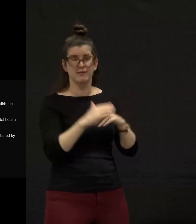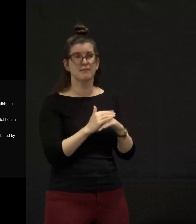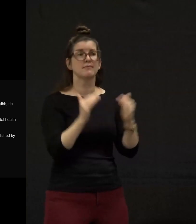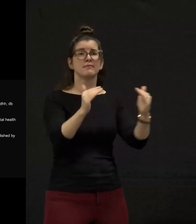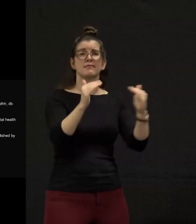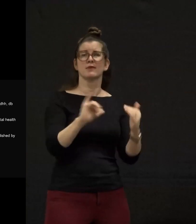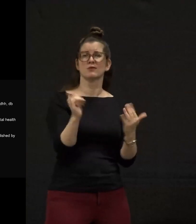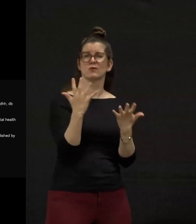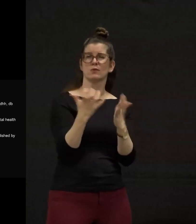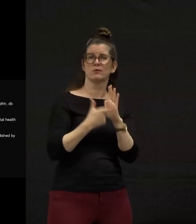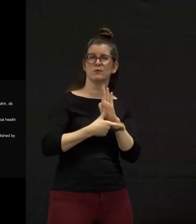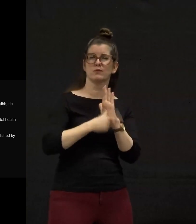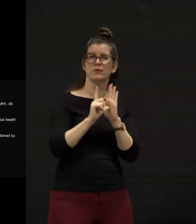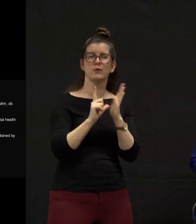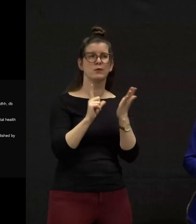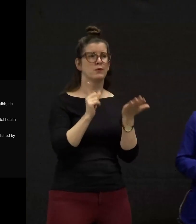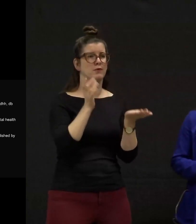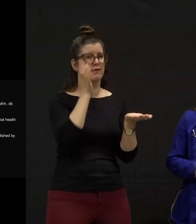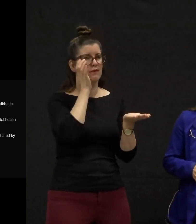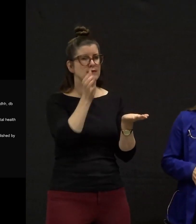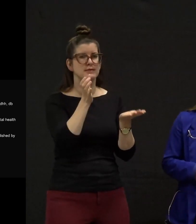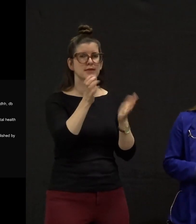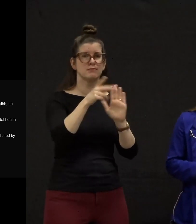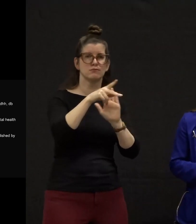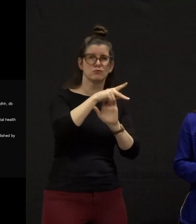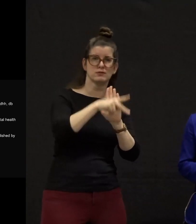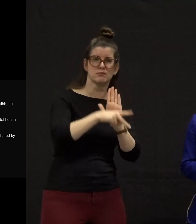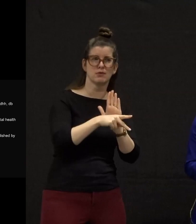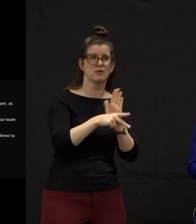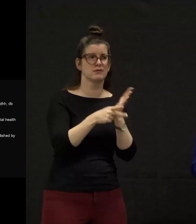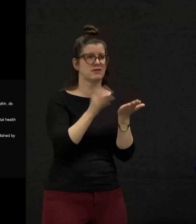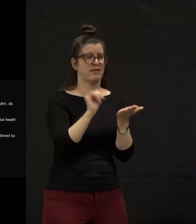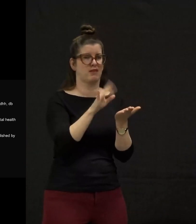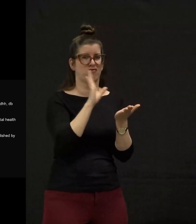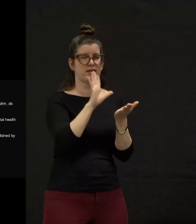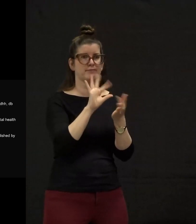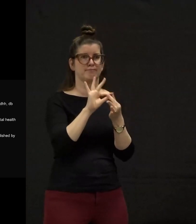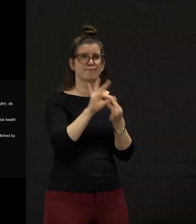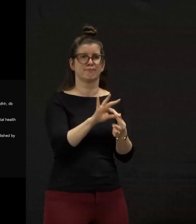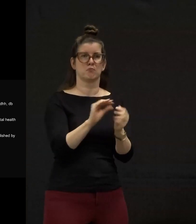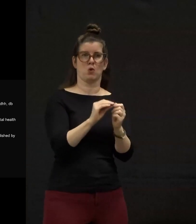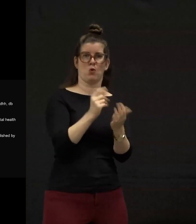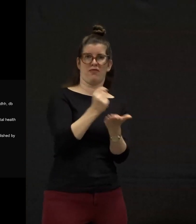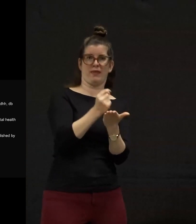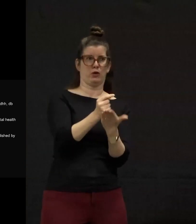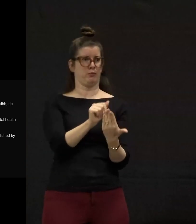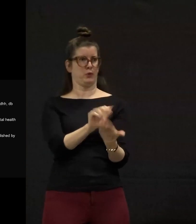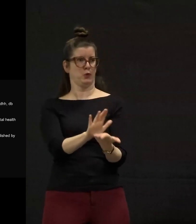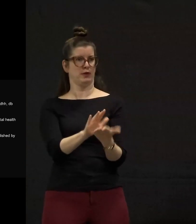reviewing concepts and principles that are associated with a more therapeutic model of assessment